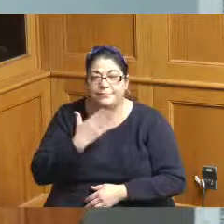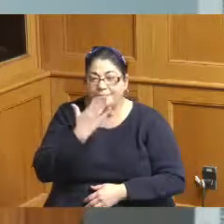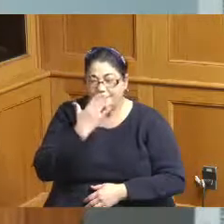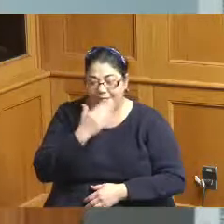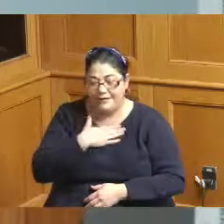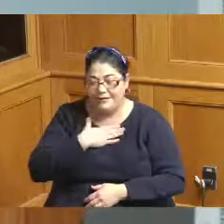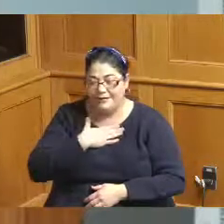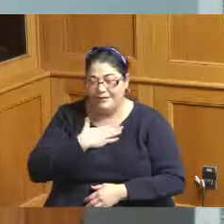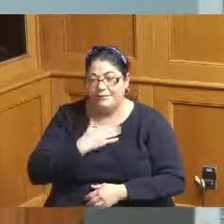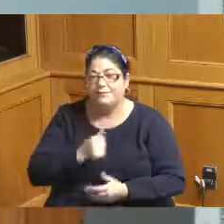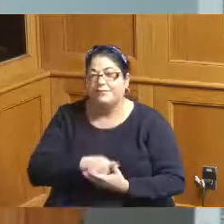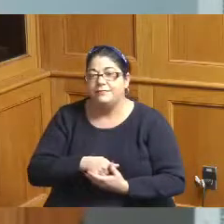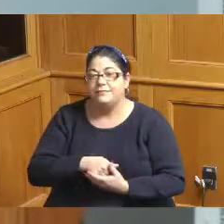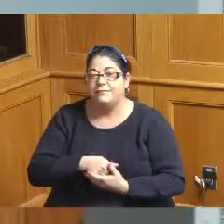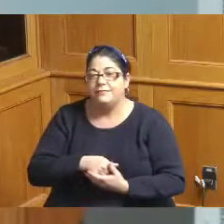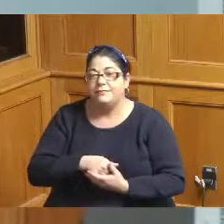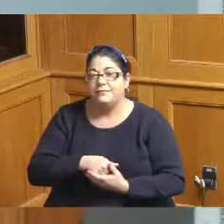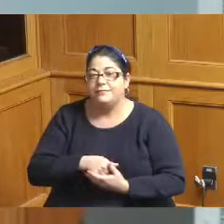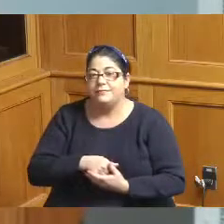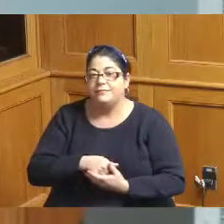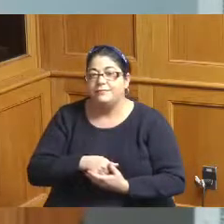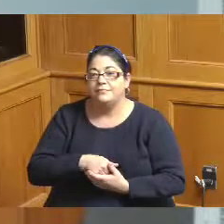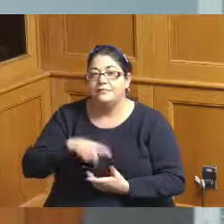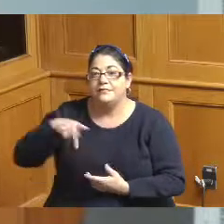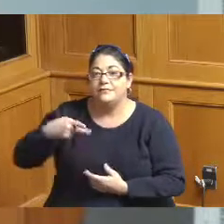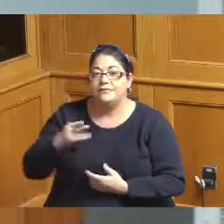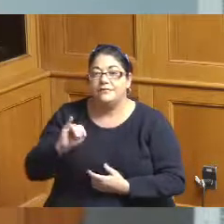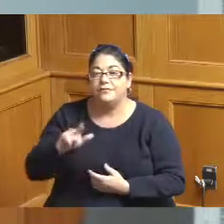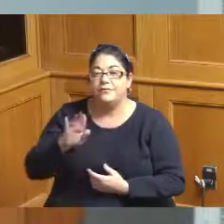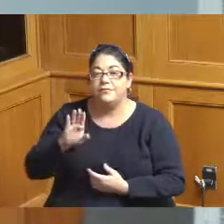excuse me by the way Phil Beck Hamilton County Construction Executive